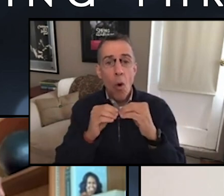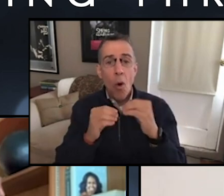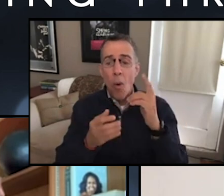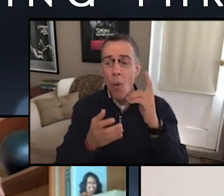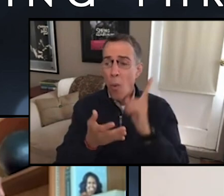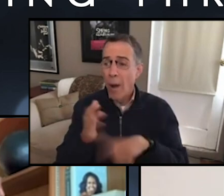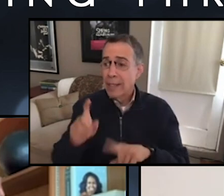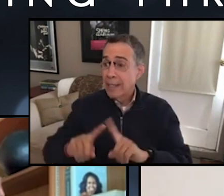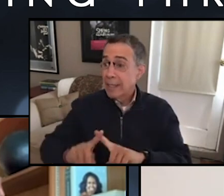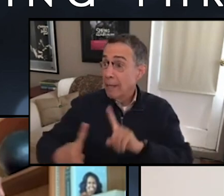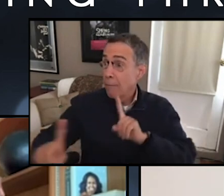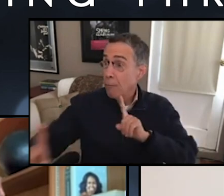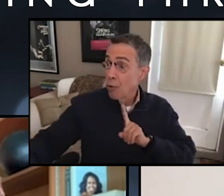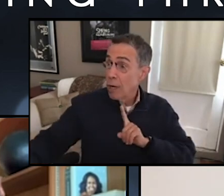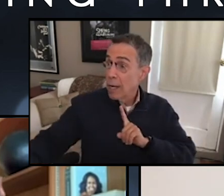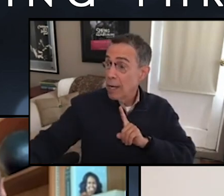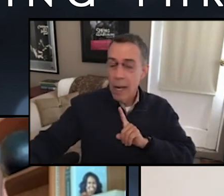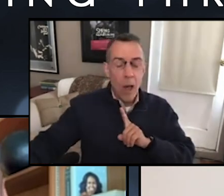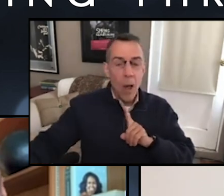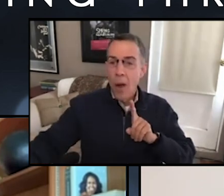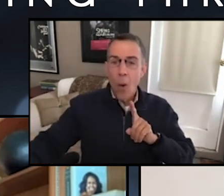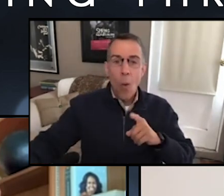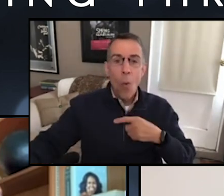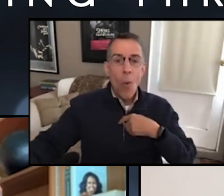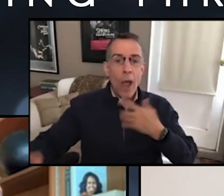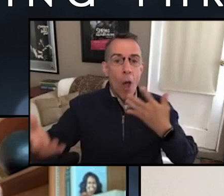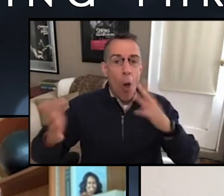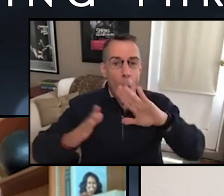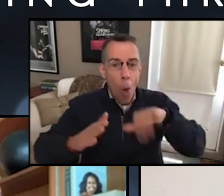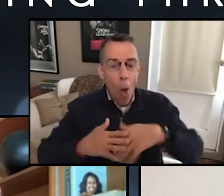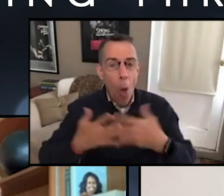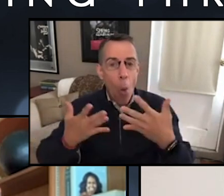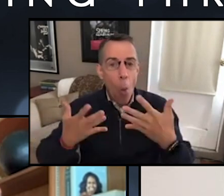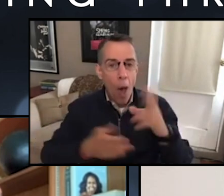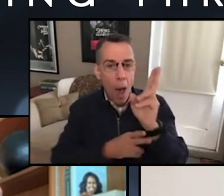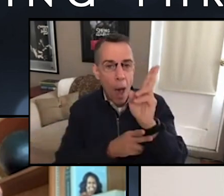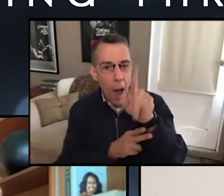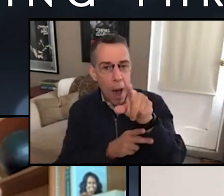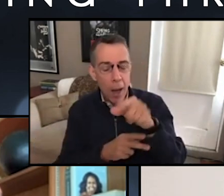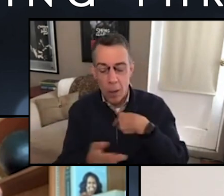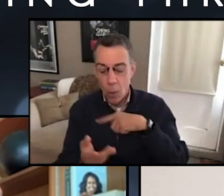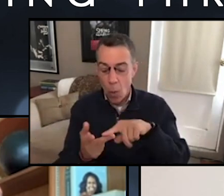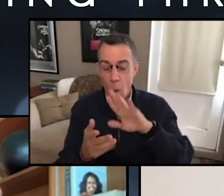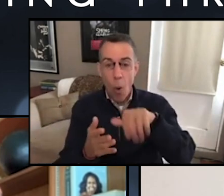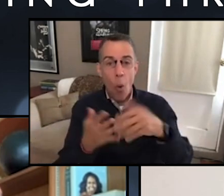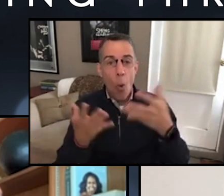that we all want to kiss and we all want to hug. We all have these basic human